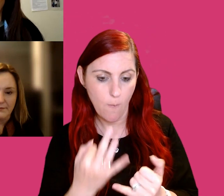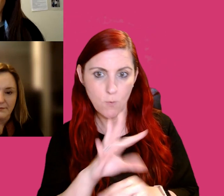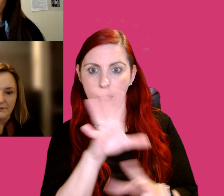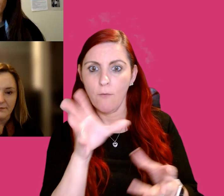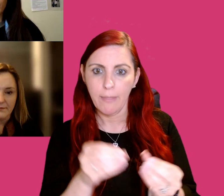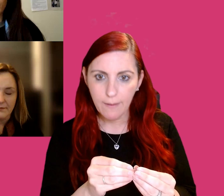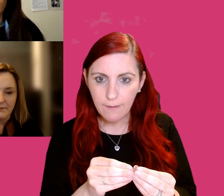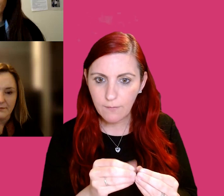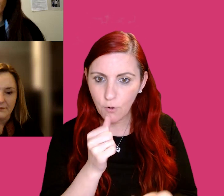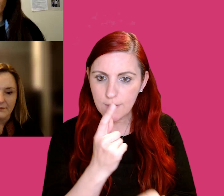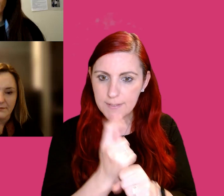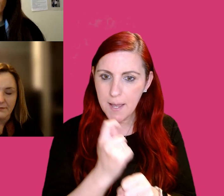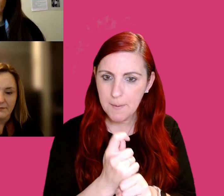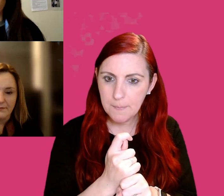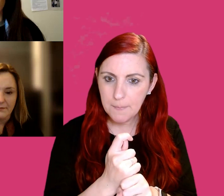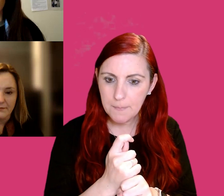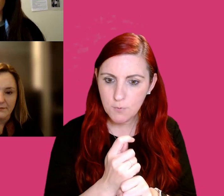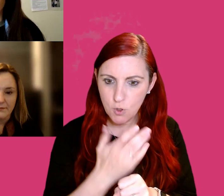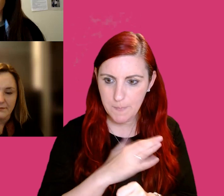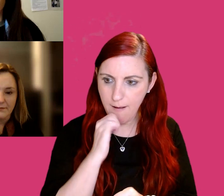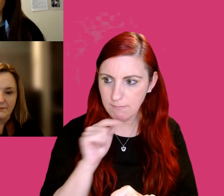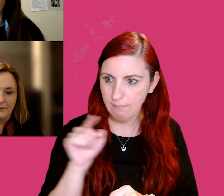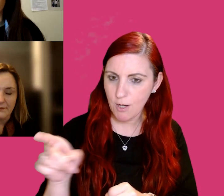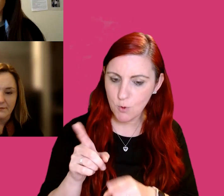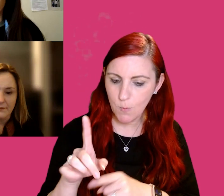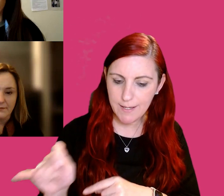know as well as you see other people doing it and I don't know if you noticed her logo is a